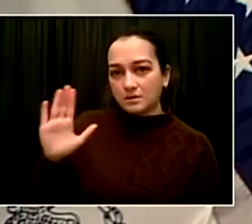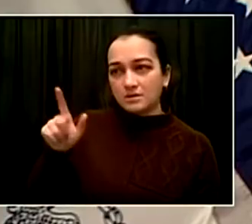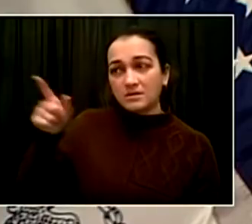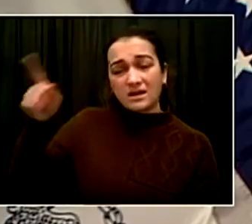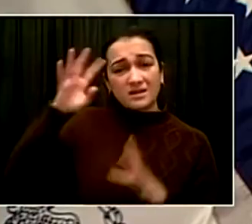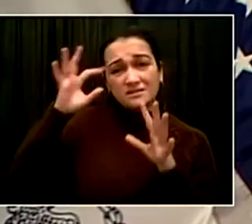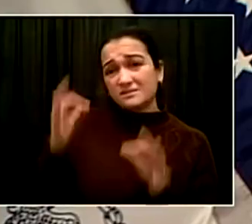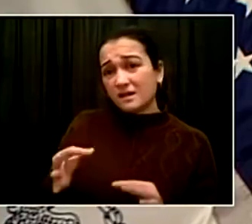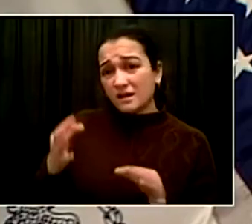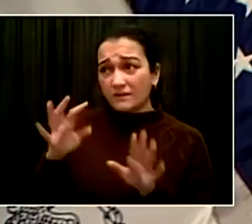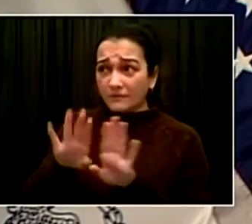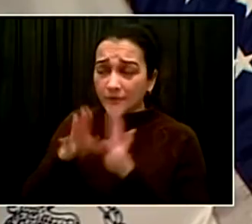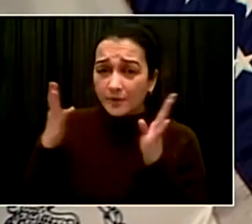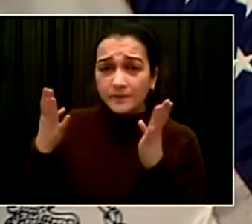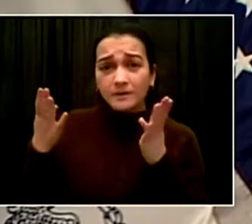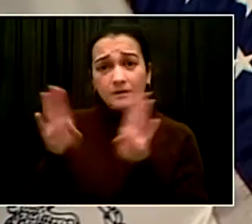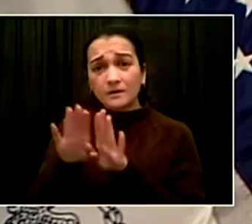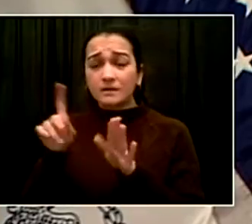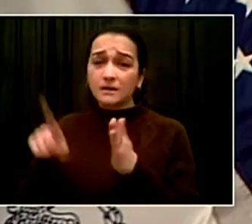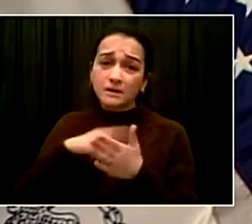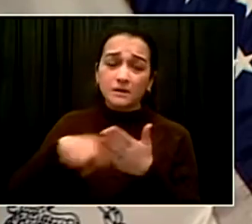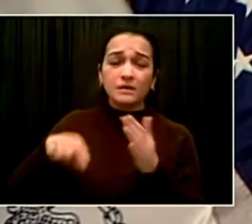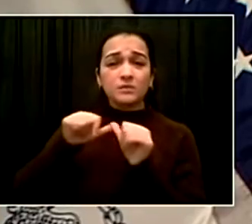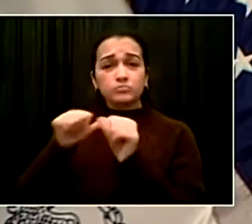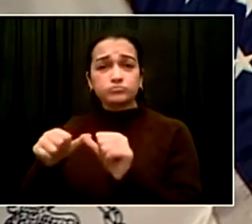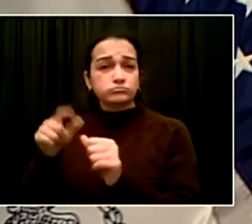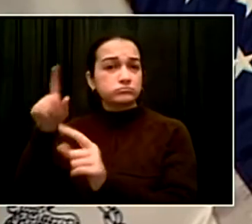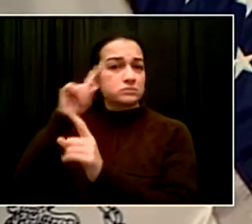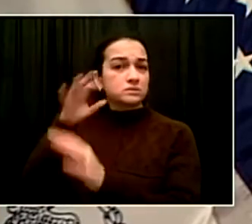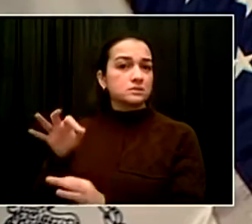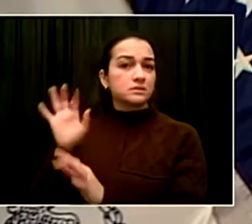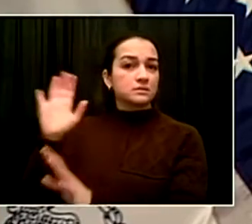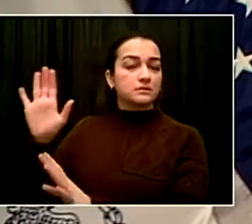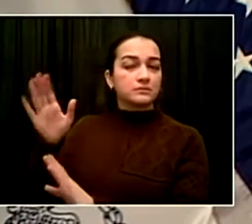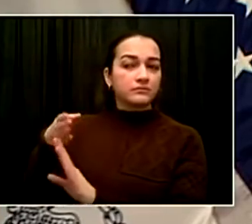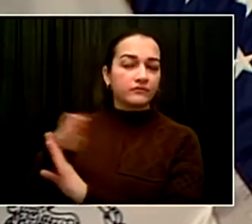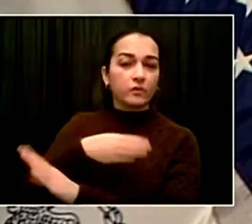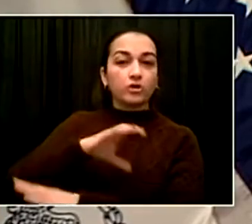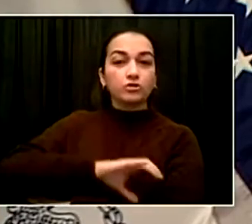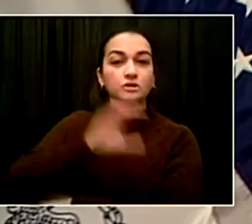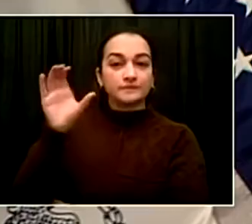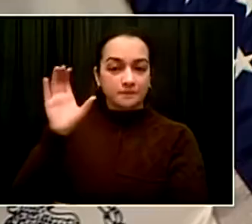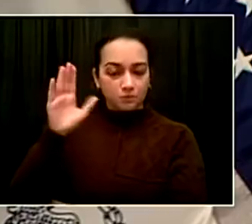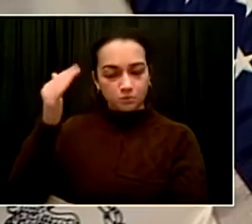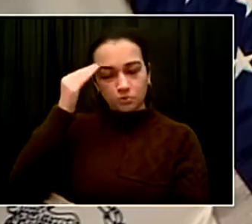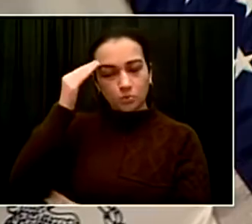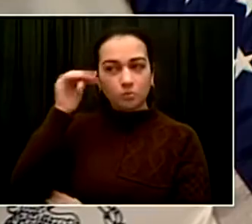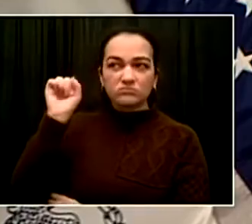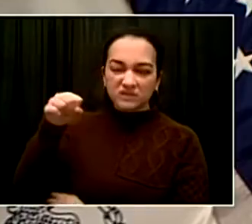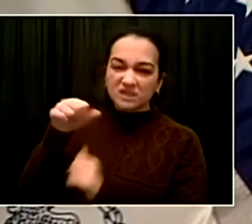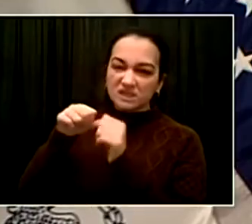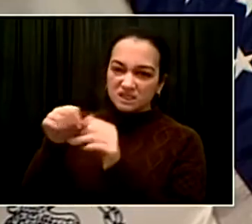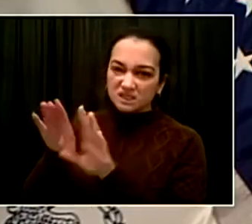WE'RE CERTAINLY LOOKING AT NEW CHALLENGE FACING AND AGAIN THIS IS AN ALL VACCINATION EVENT AND